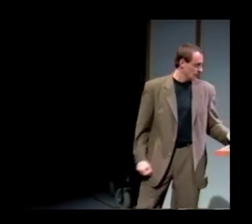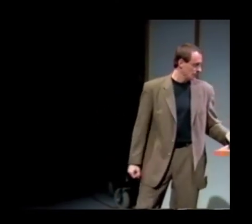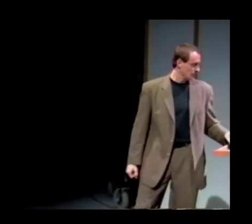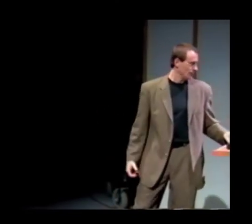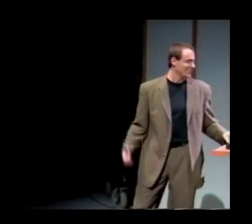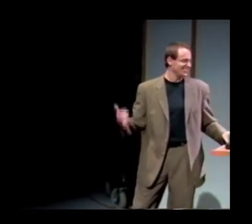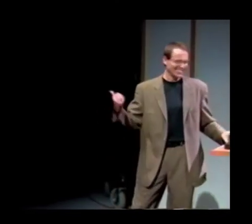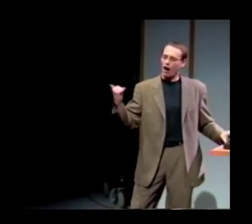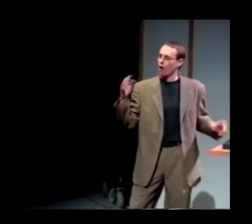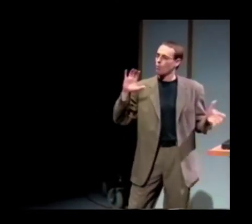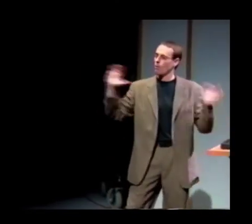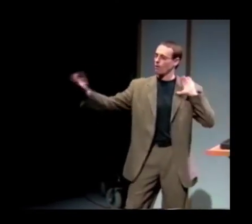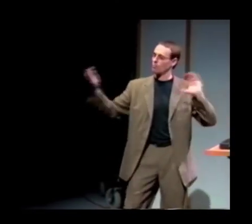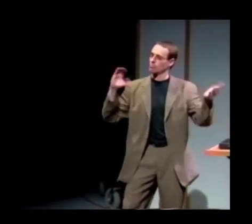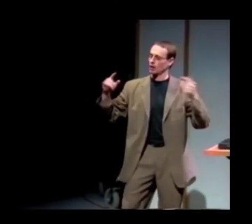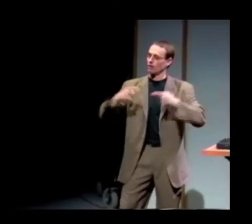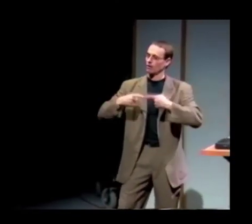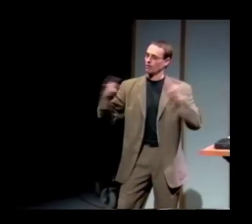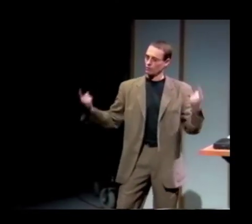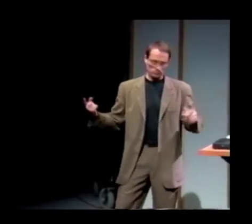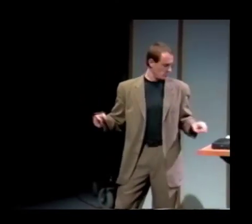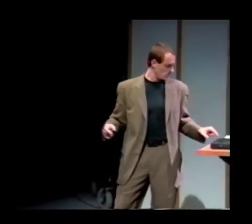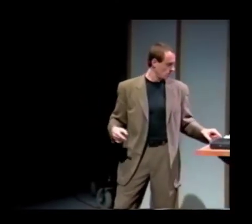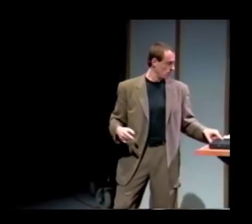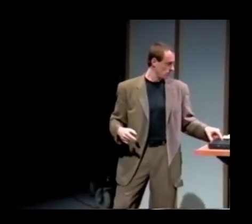OTHERWISE, I WOULD LIKE TO GO INTO DEPTH ON SOME MORE TECHNIQUES FOR YOU,